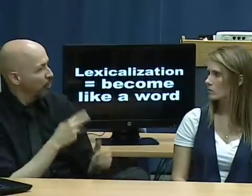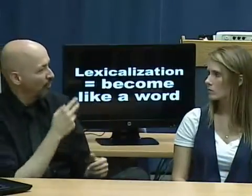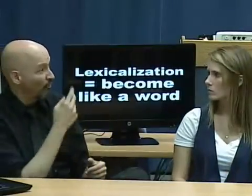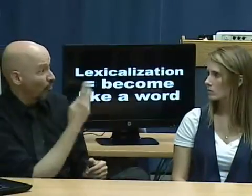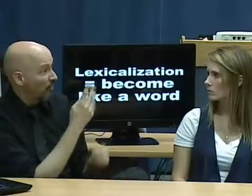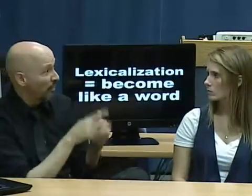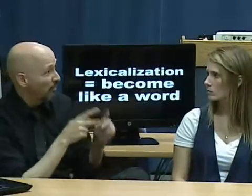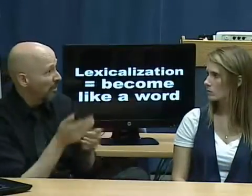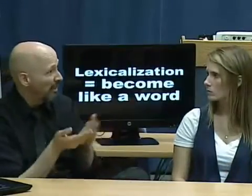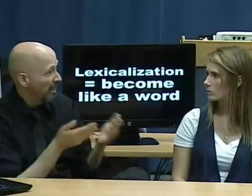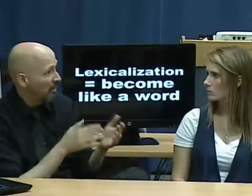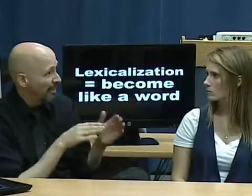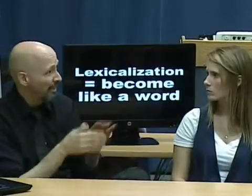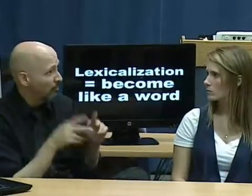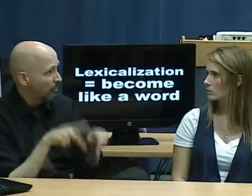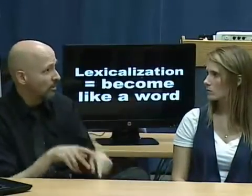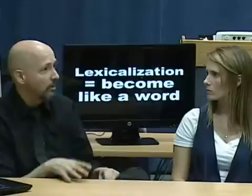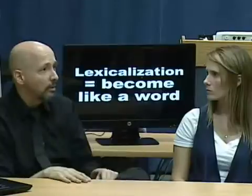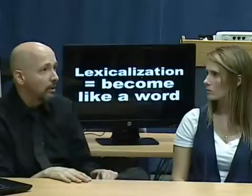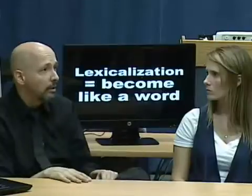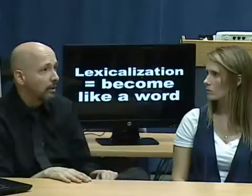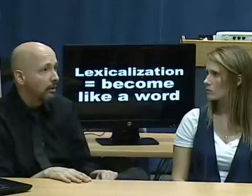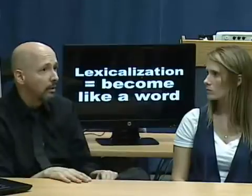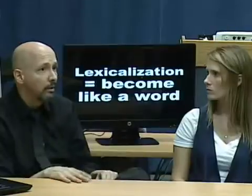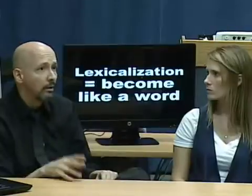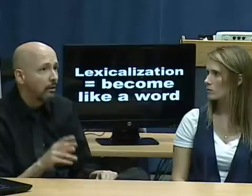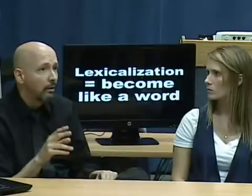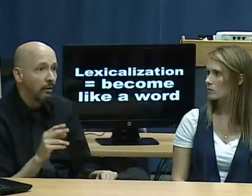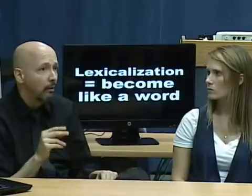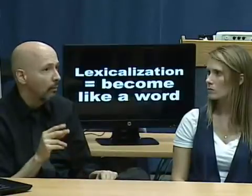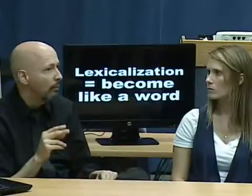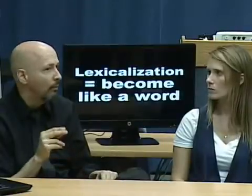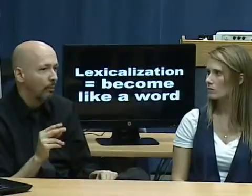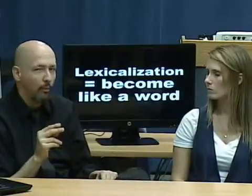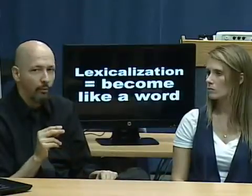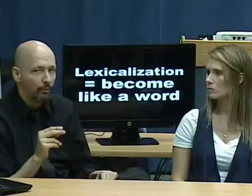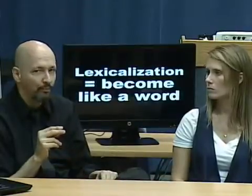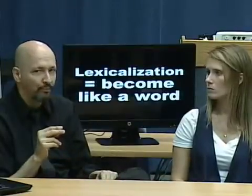Does it mean, "Four people carrying a dead person"? No.